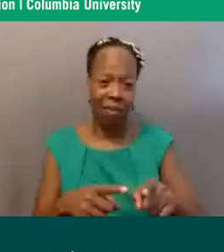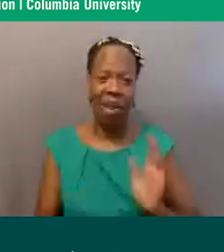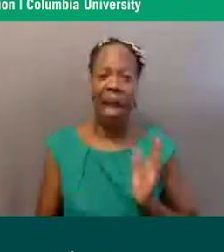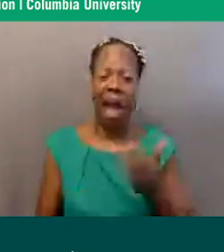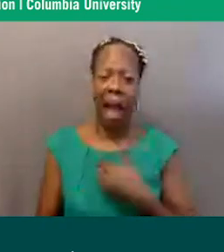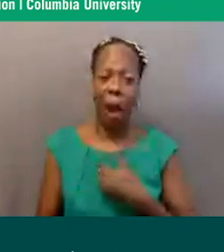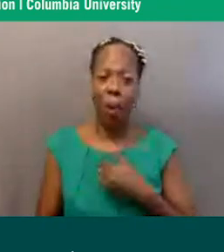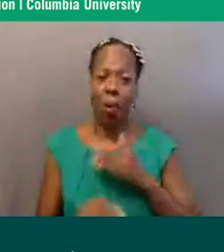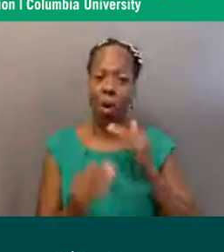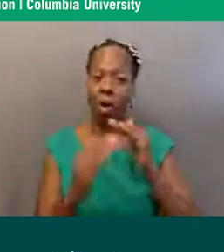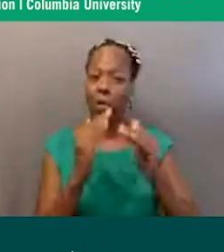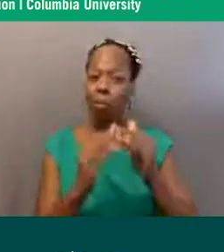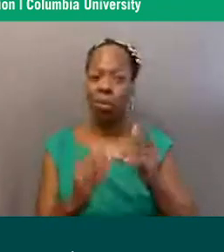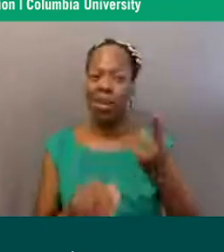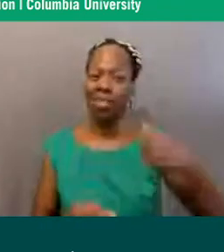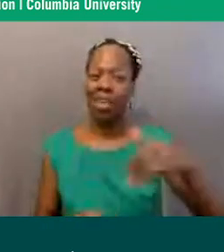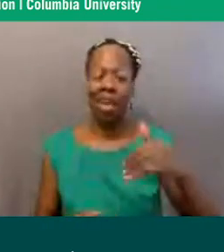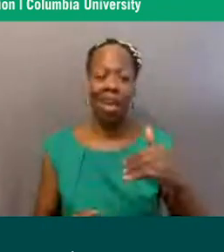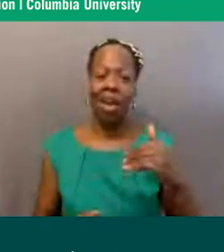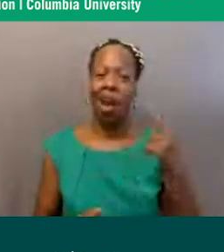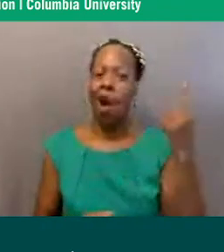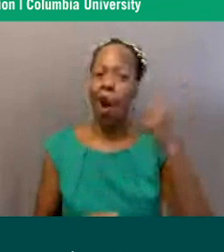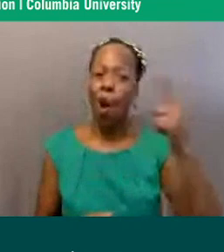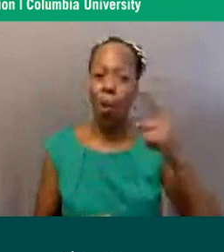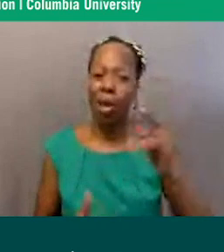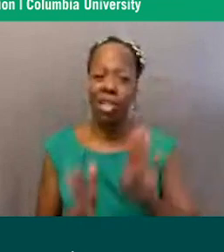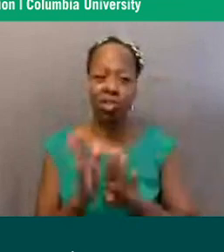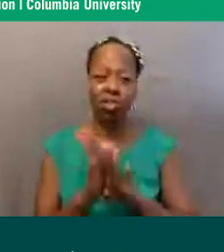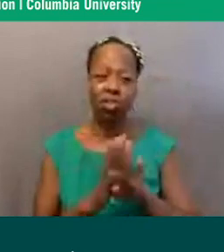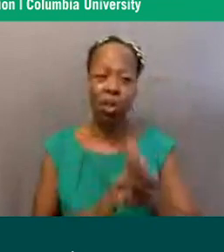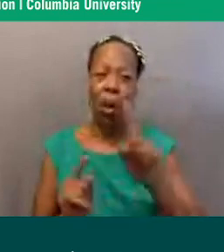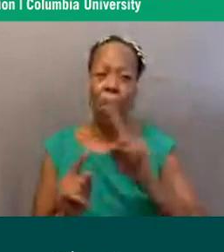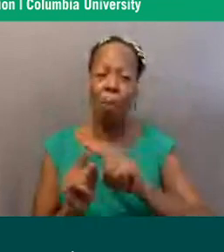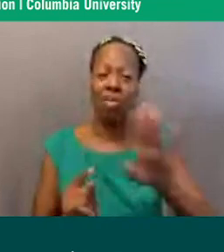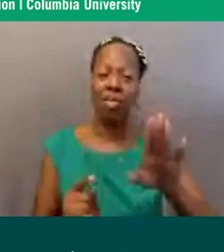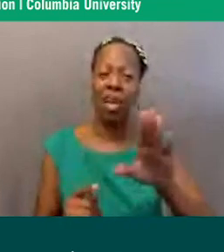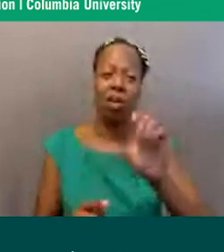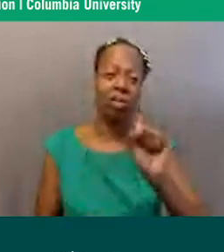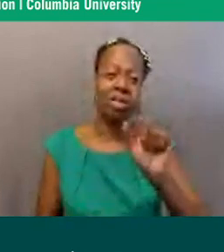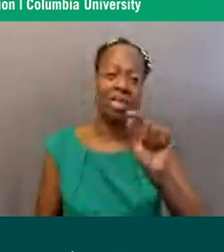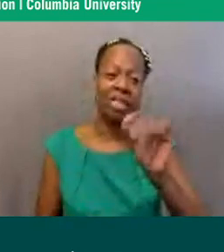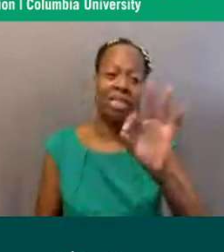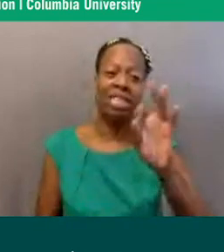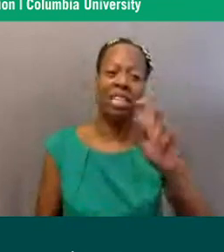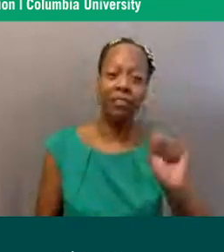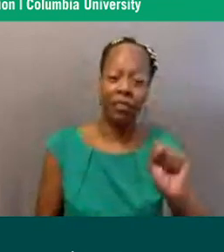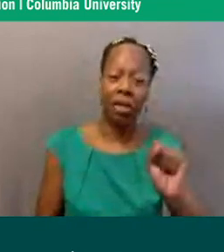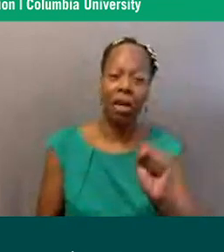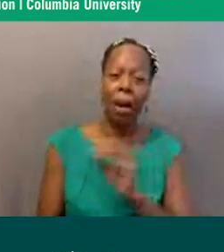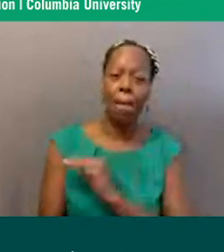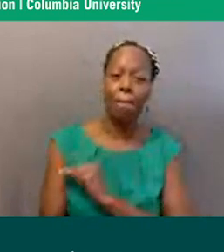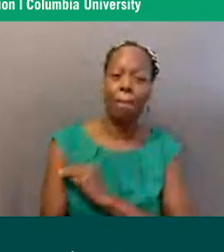so I have to tune up their stiff muscle. We do botulinum toxin or nerve blocks.